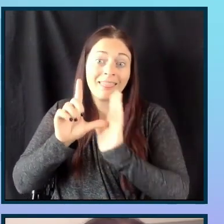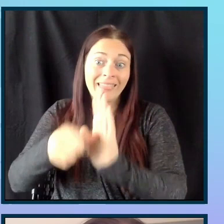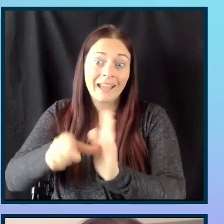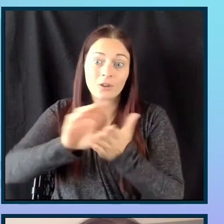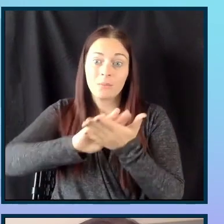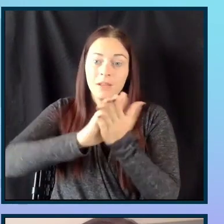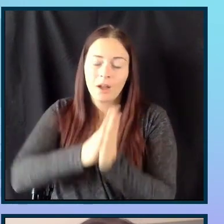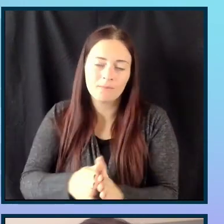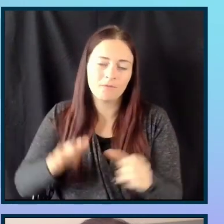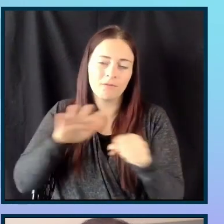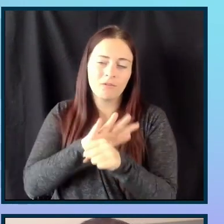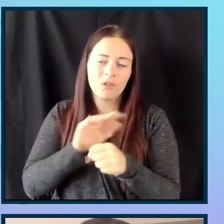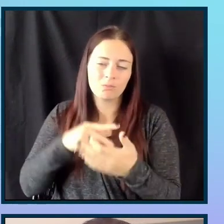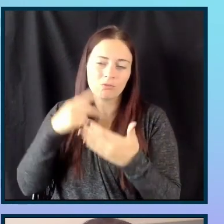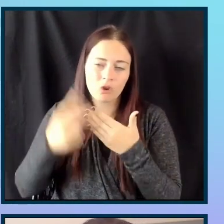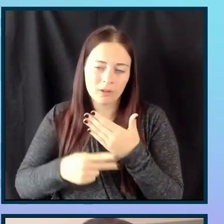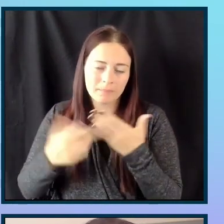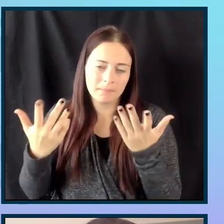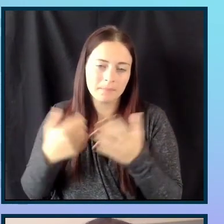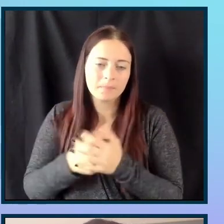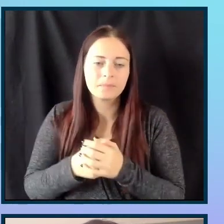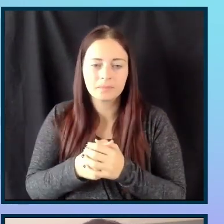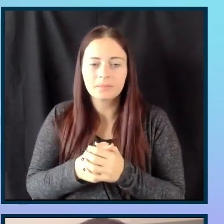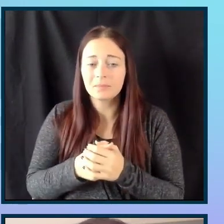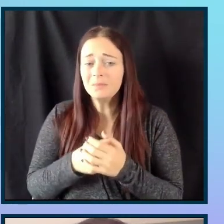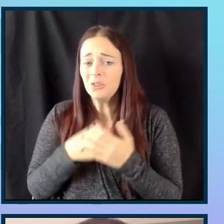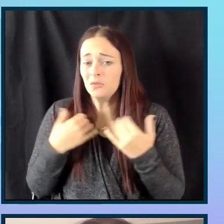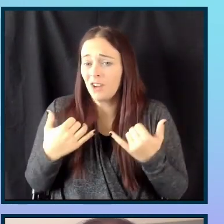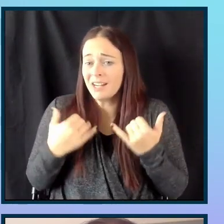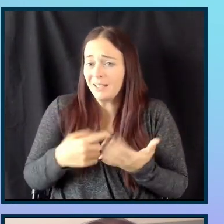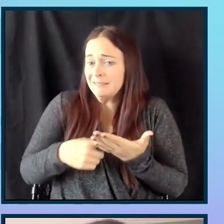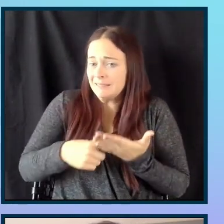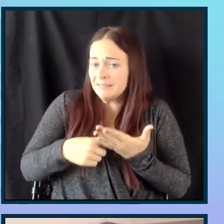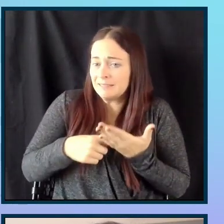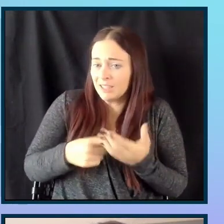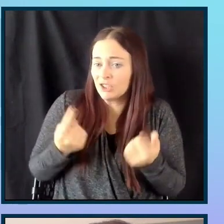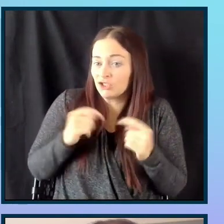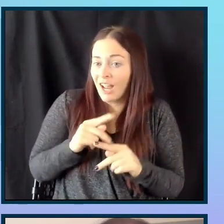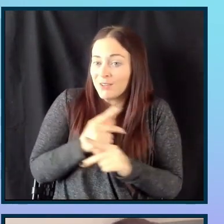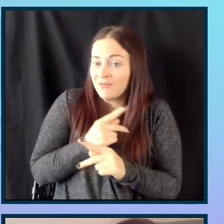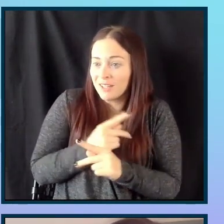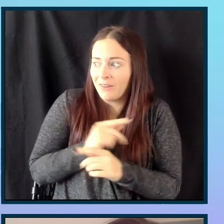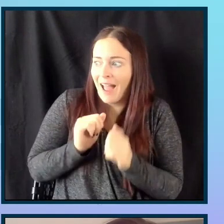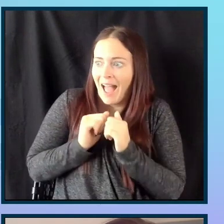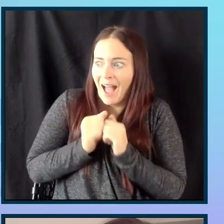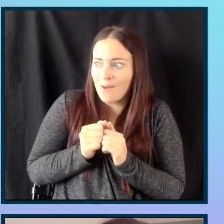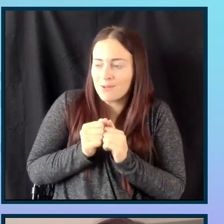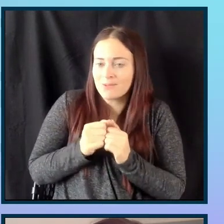These are, these ideas are currently being discussed, and I hope to have an answer to what